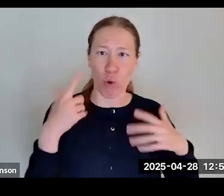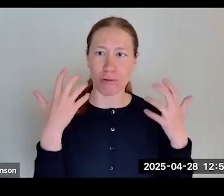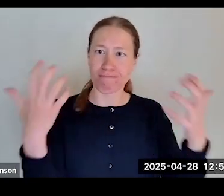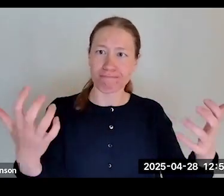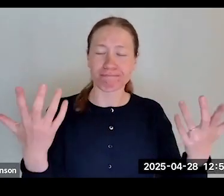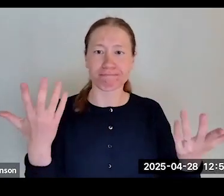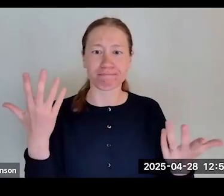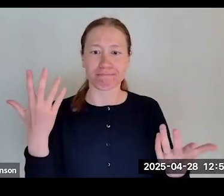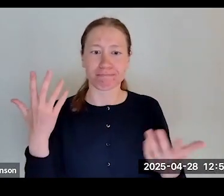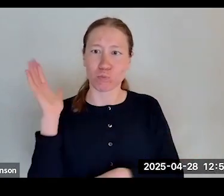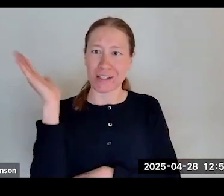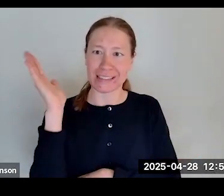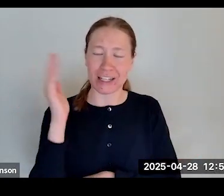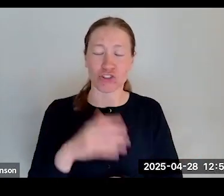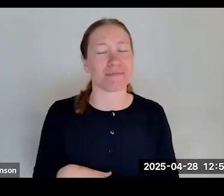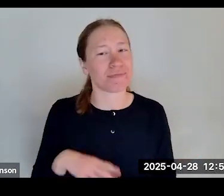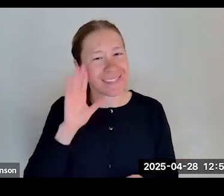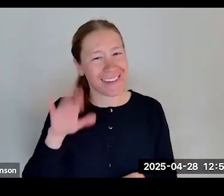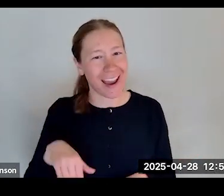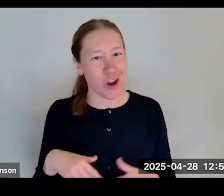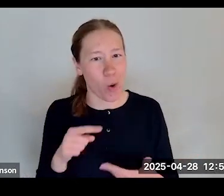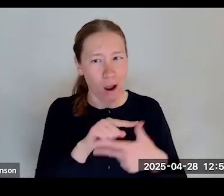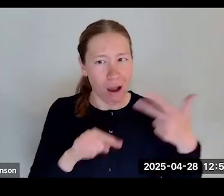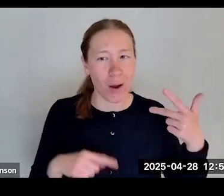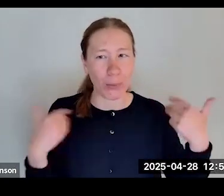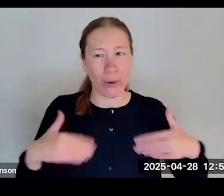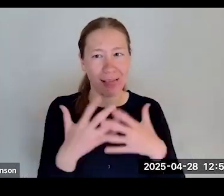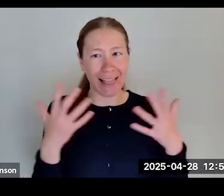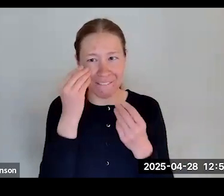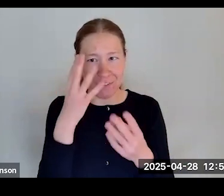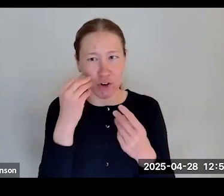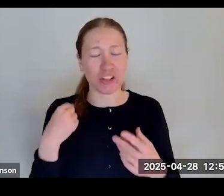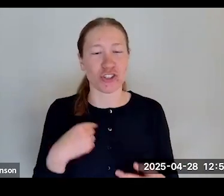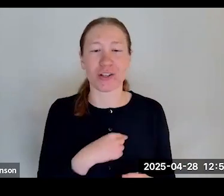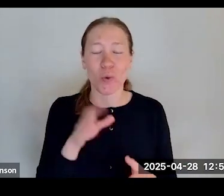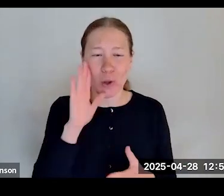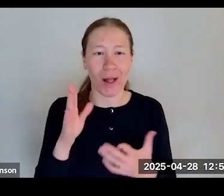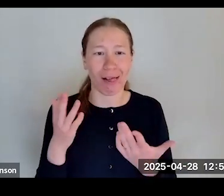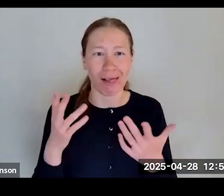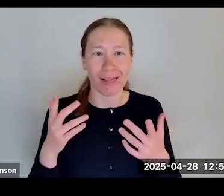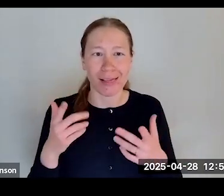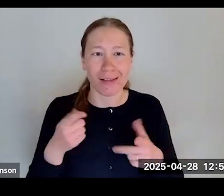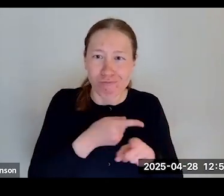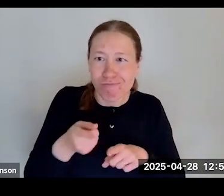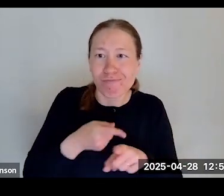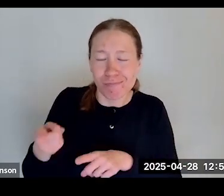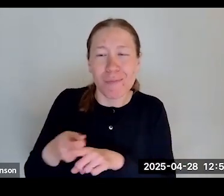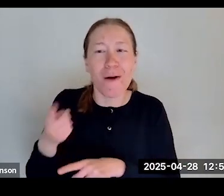Now, I know that was a lot of information. We're gonna come back to it and have it presented in applicable scenarios for accommodations later.